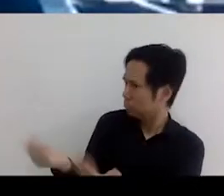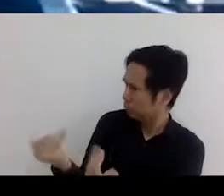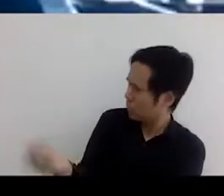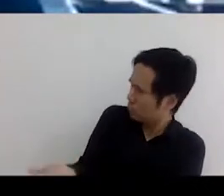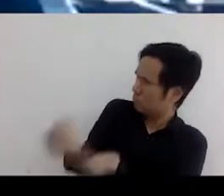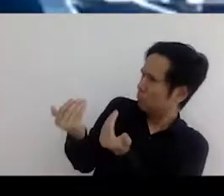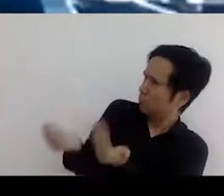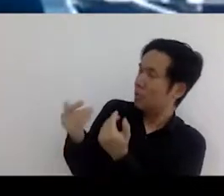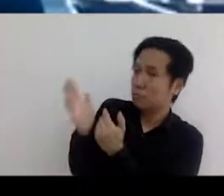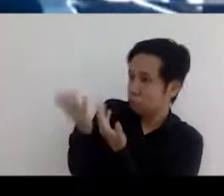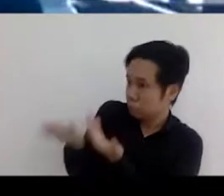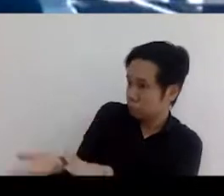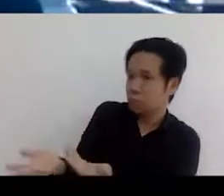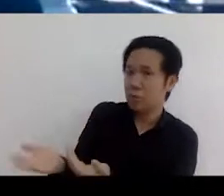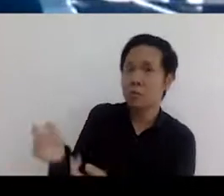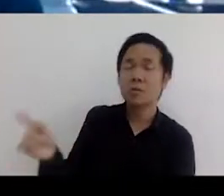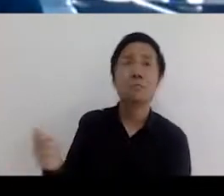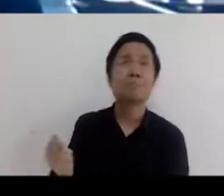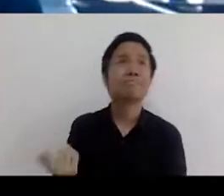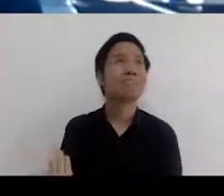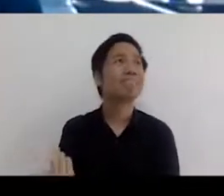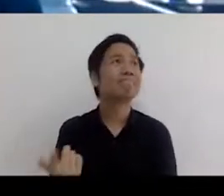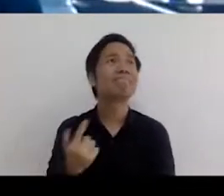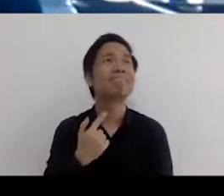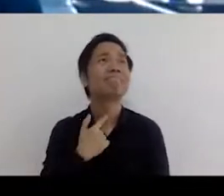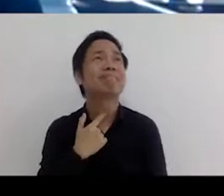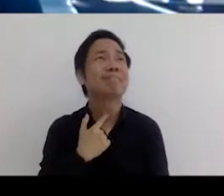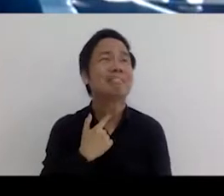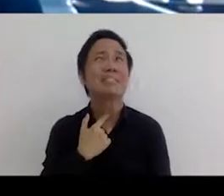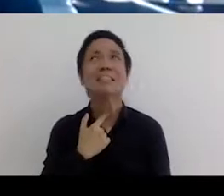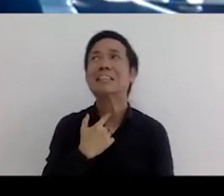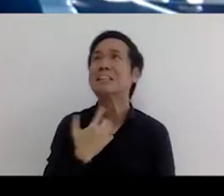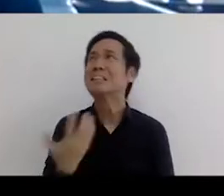And that is why we have privileges and immunities, because what we say has no impact on us,